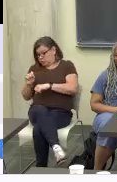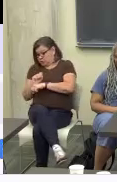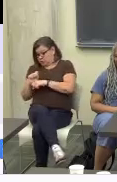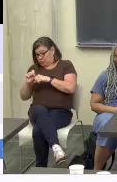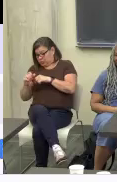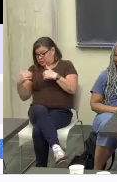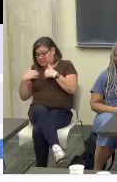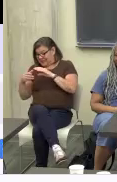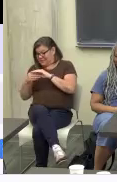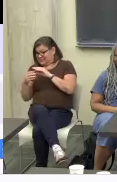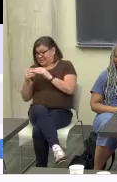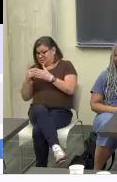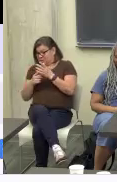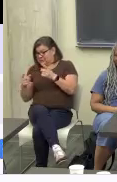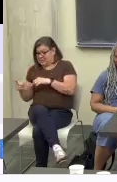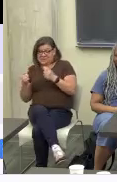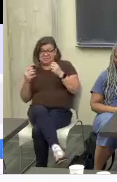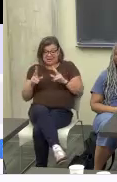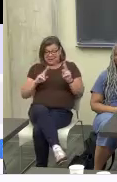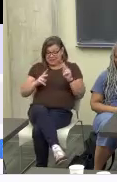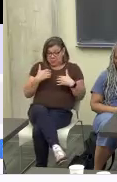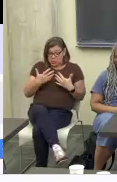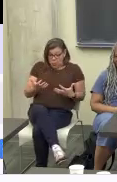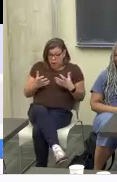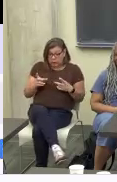in their companies? There might be tons of workers who want to do this stuff, you know.